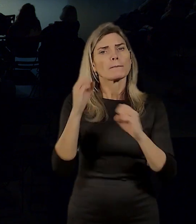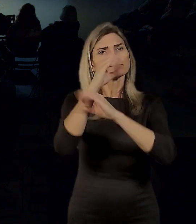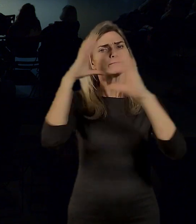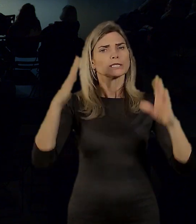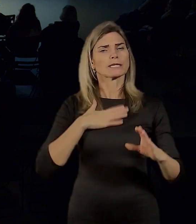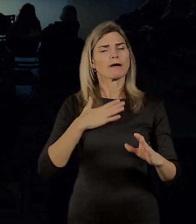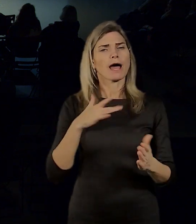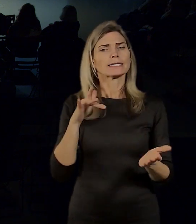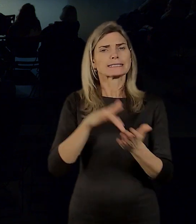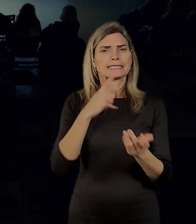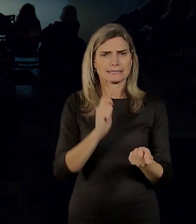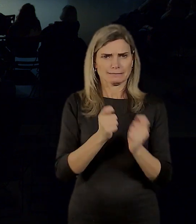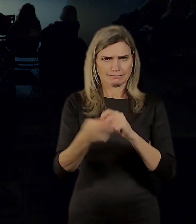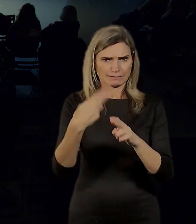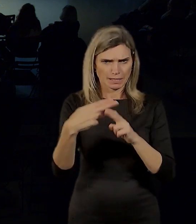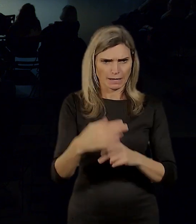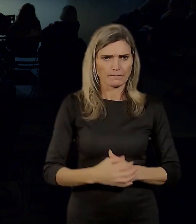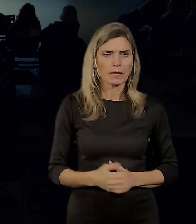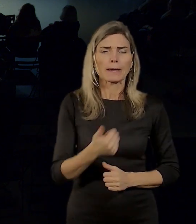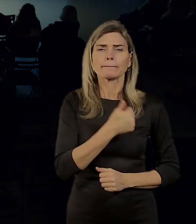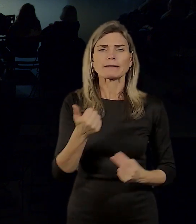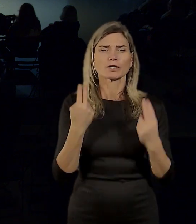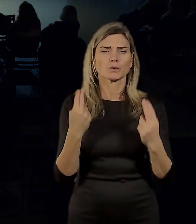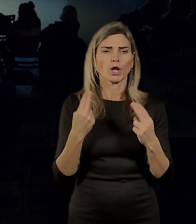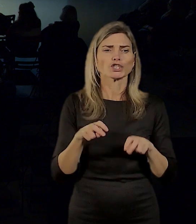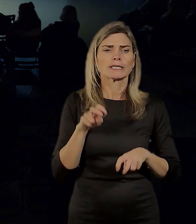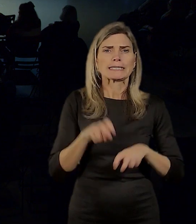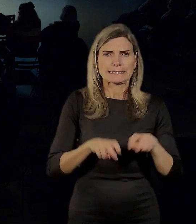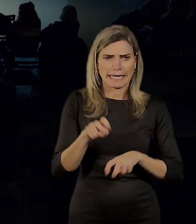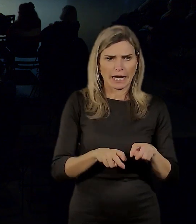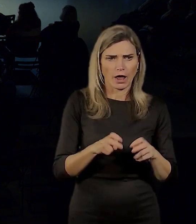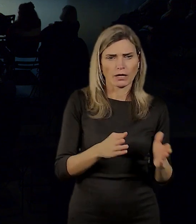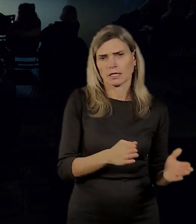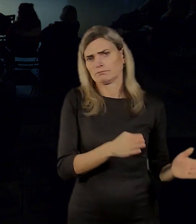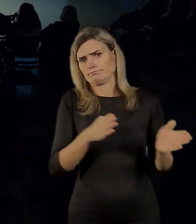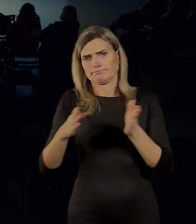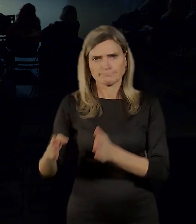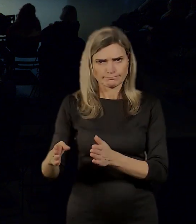cycle path. Next to it, where there is space, a three-meter path for pedestrians.